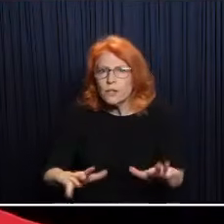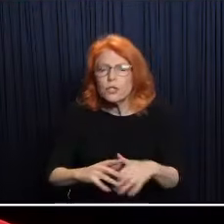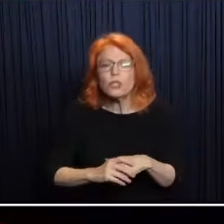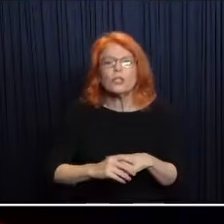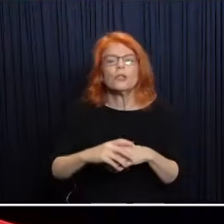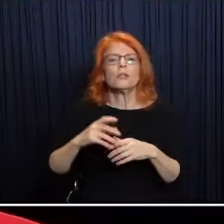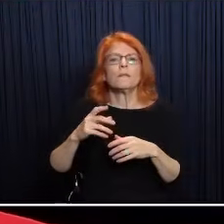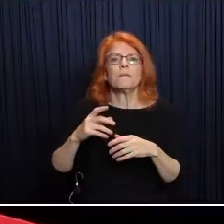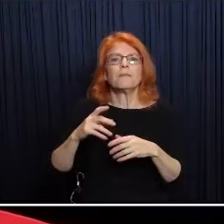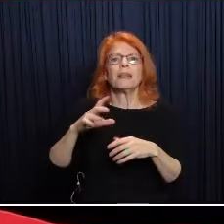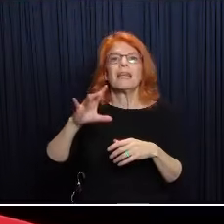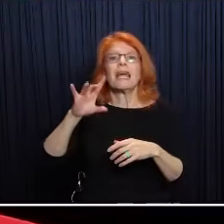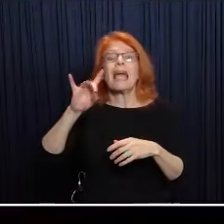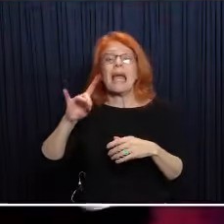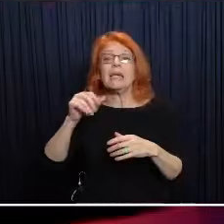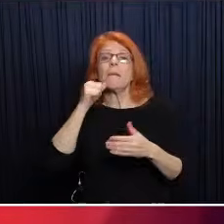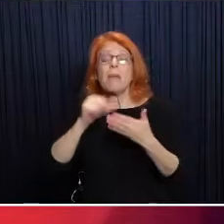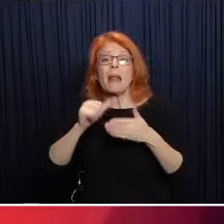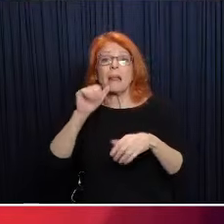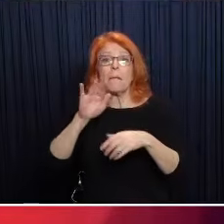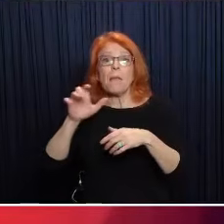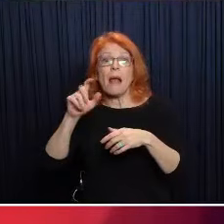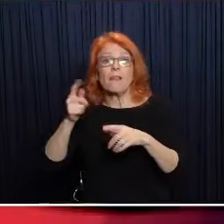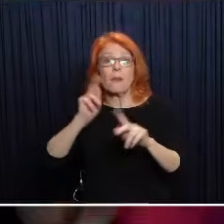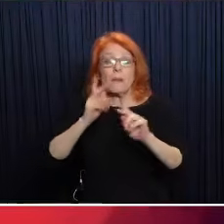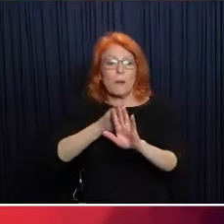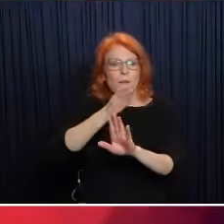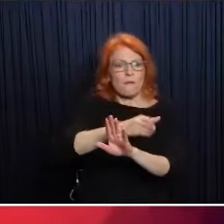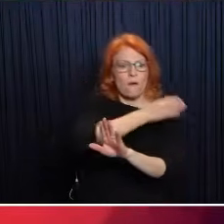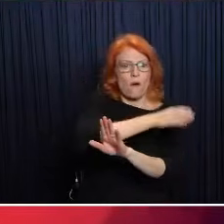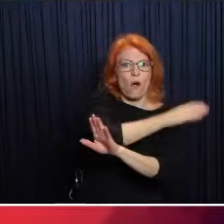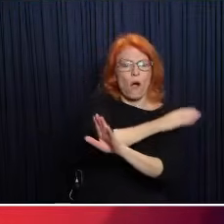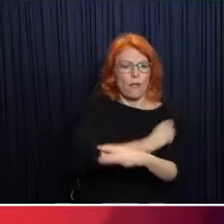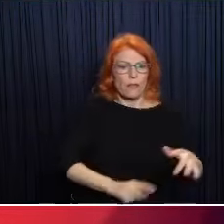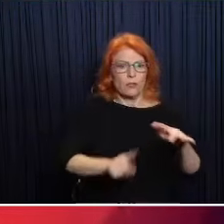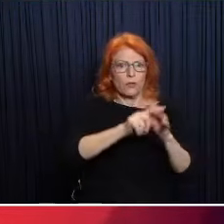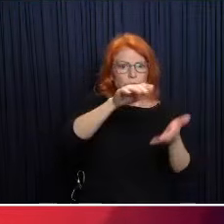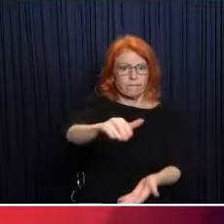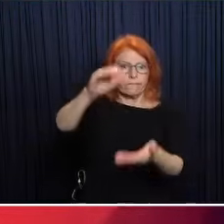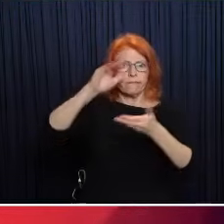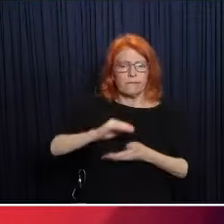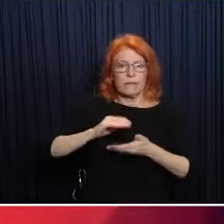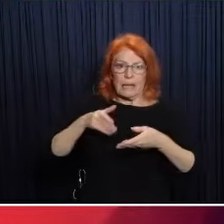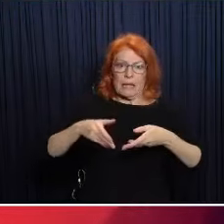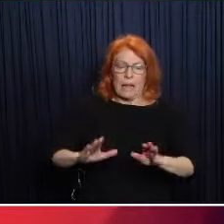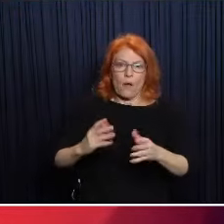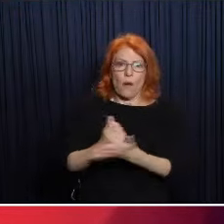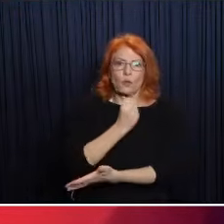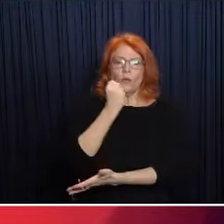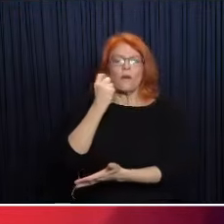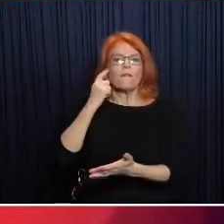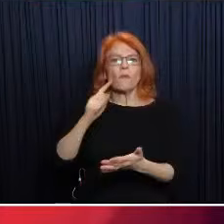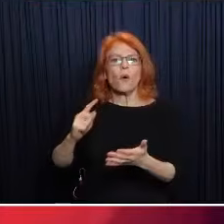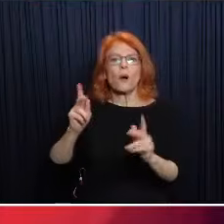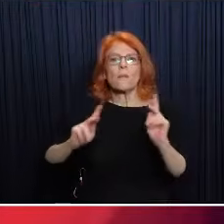THEY SEND A BALLOT TO EVERYBODY. IF YOU HAVE AN APARTMENT AND YOU